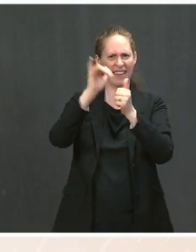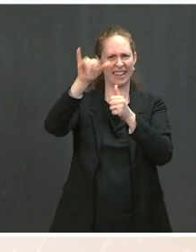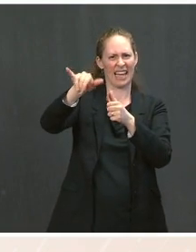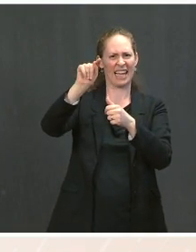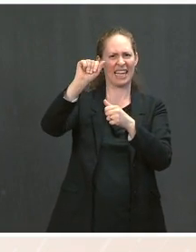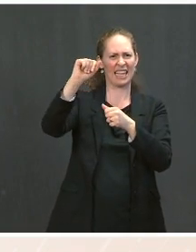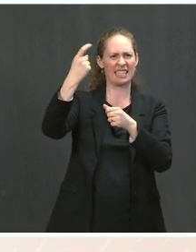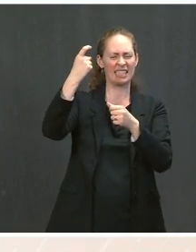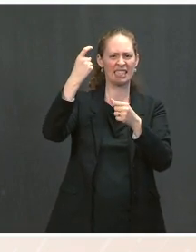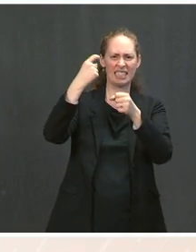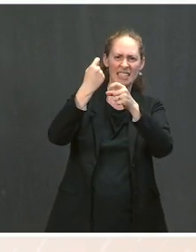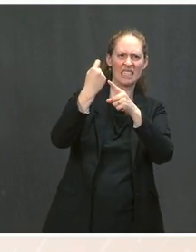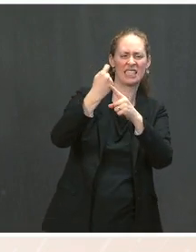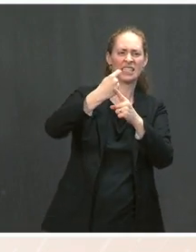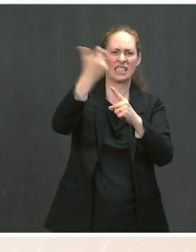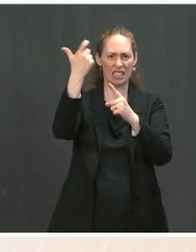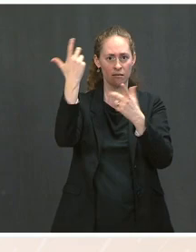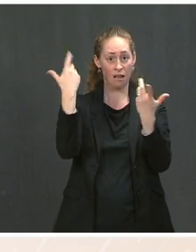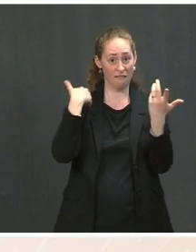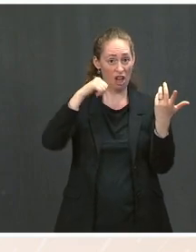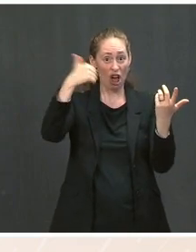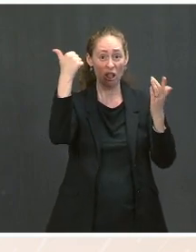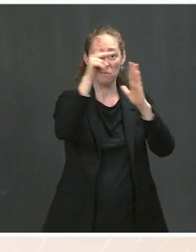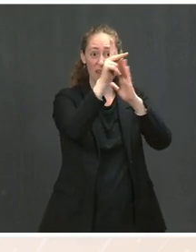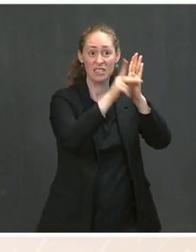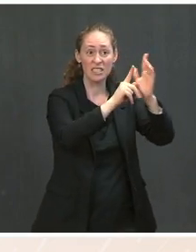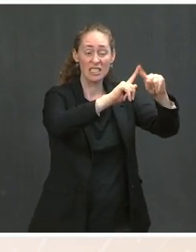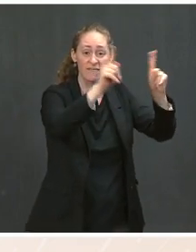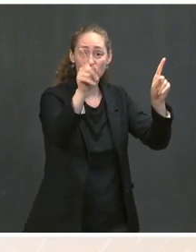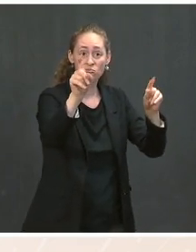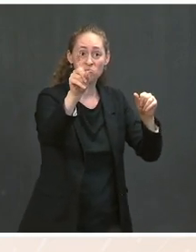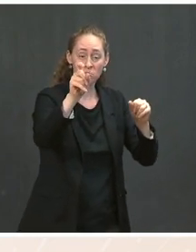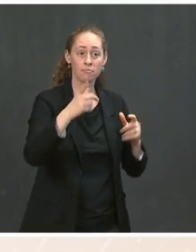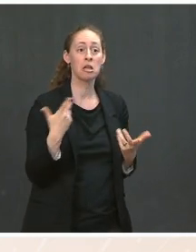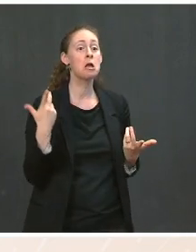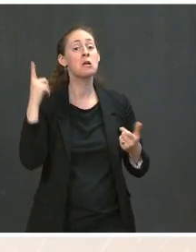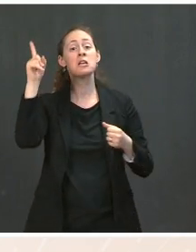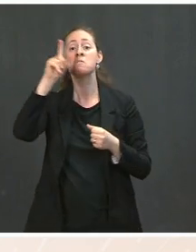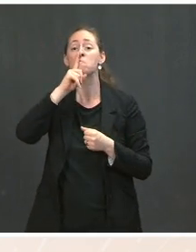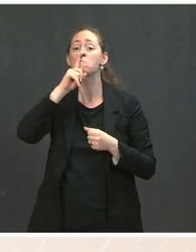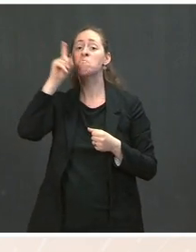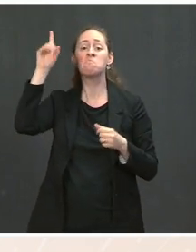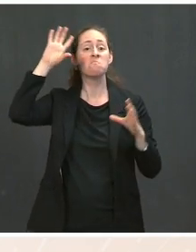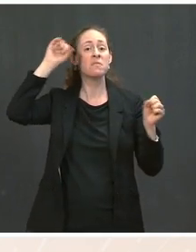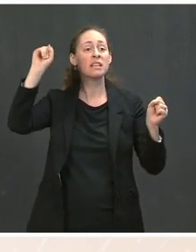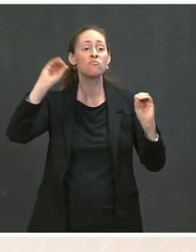Ms. Psaki: Well, the President didn't put it in his proposal. But I will say that we understand there are a number of members